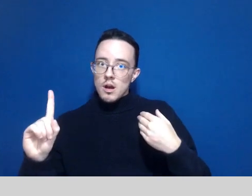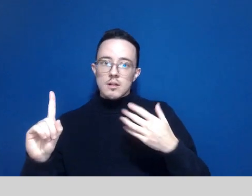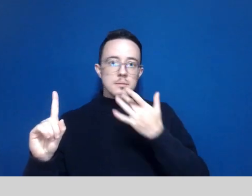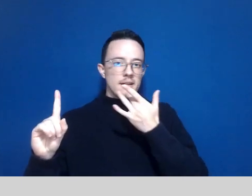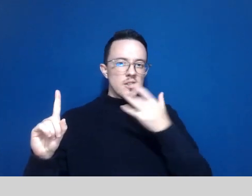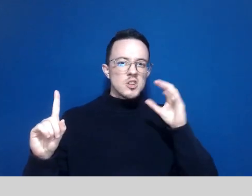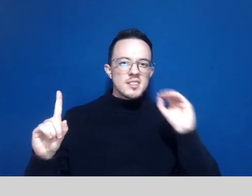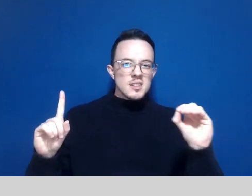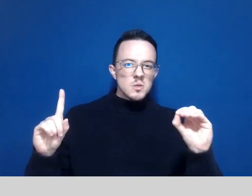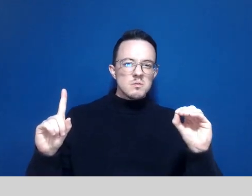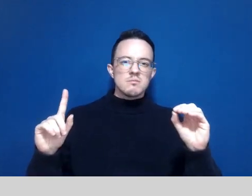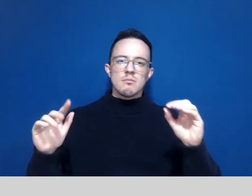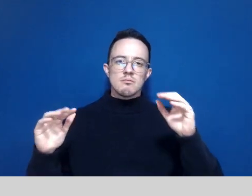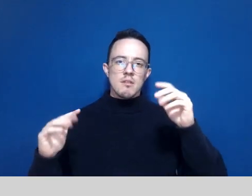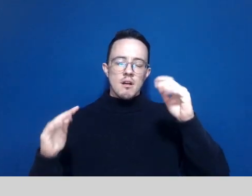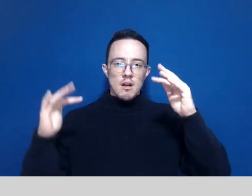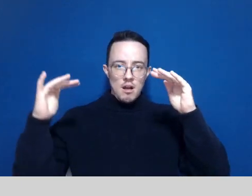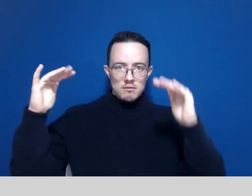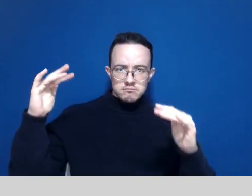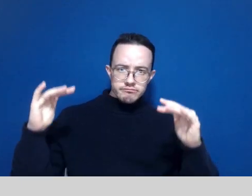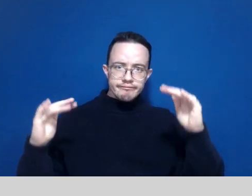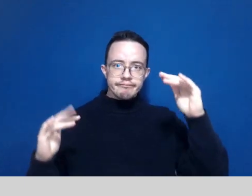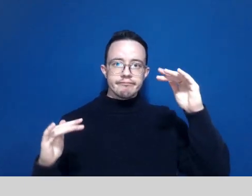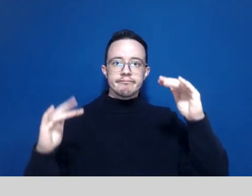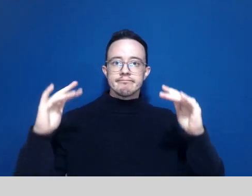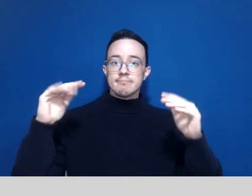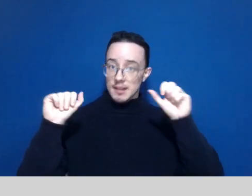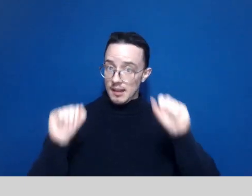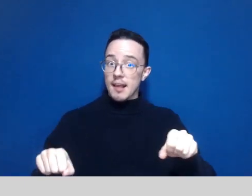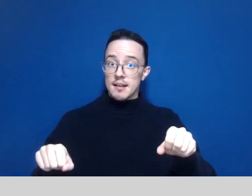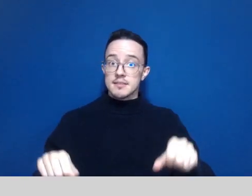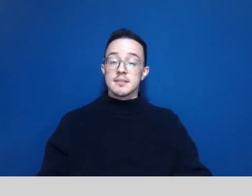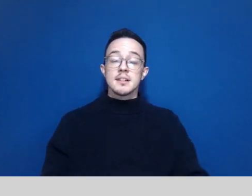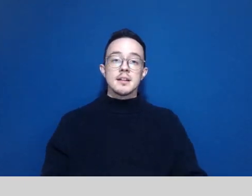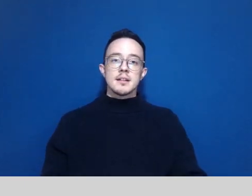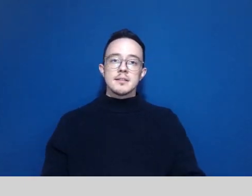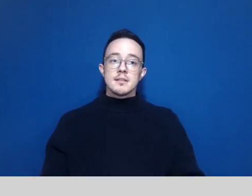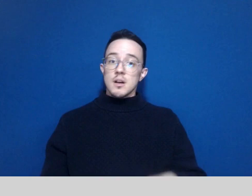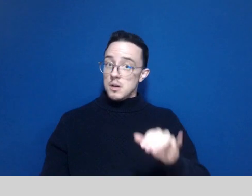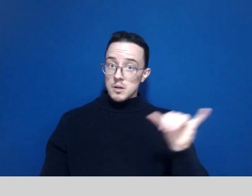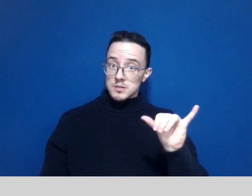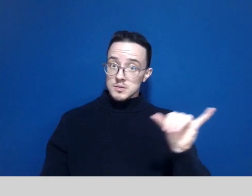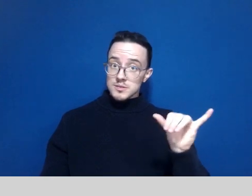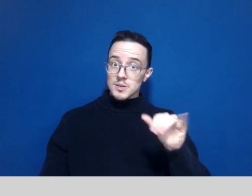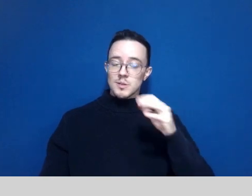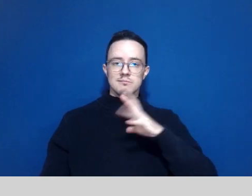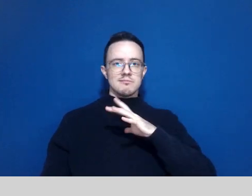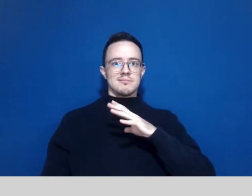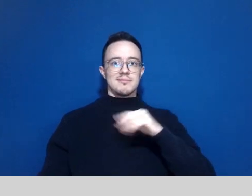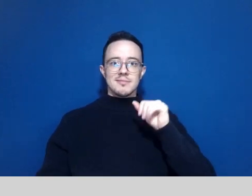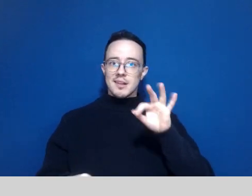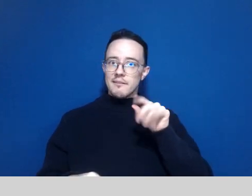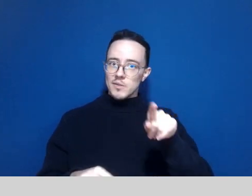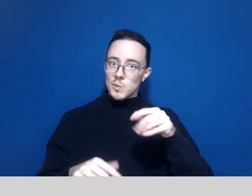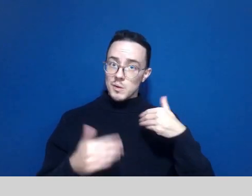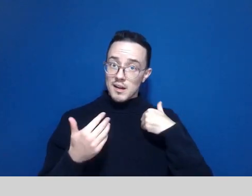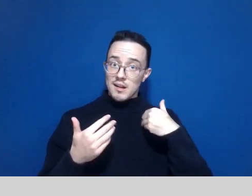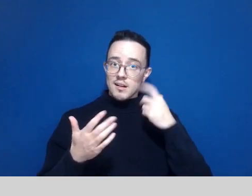And then you can regenerate your SRT right then and there. If you want to time shift everything, if you want to say,